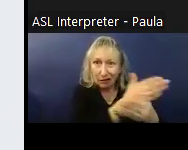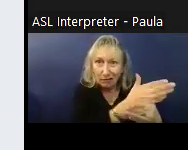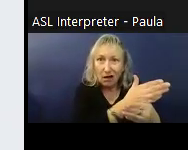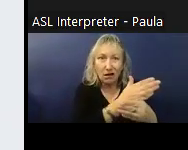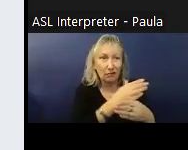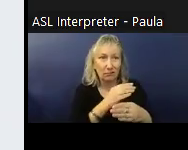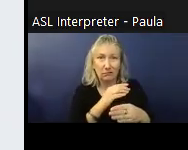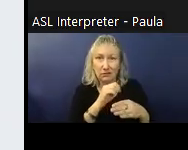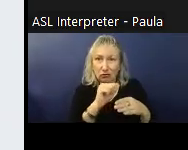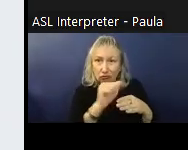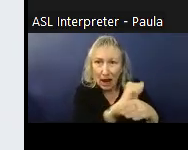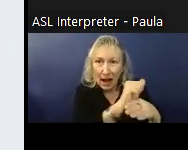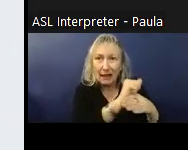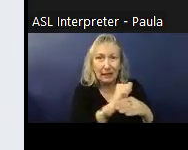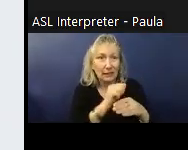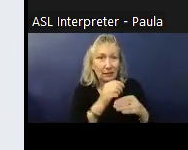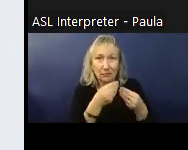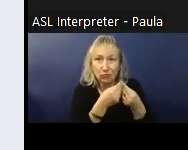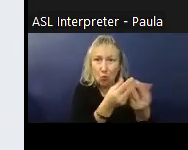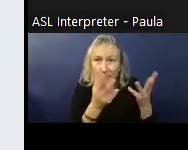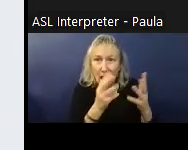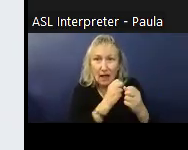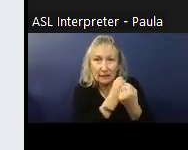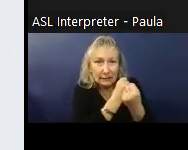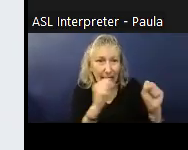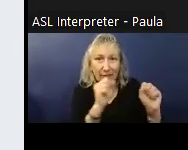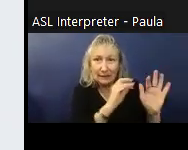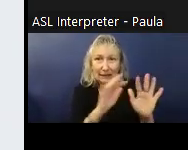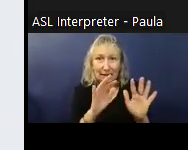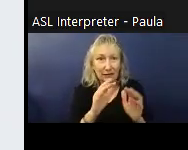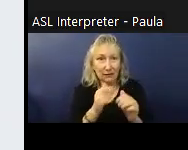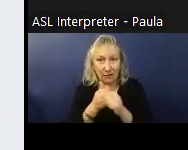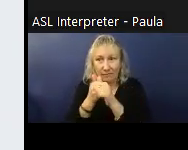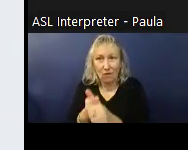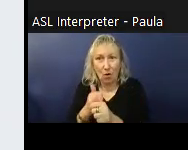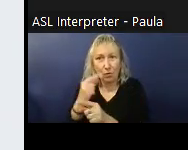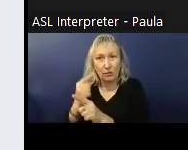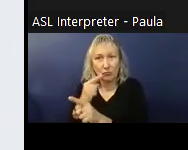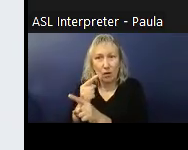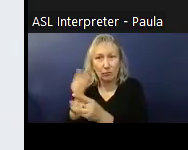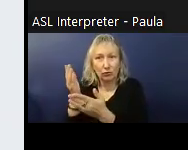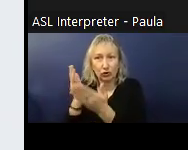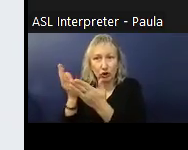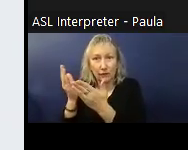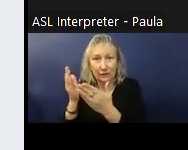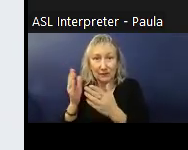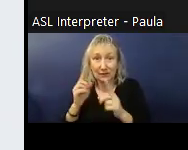able to provide those things by referring to the proper services and not ending it there, but then to take it a step further and